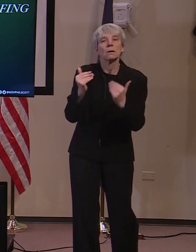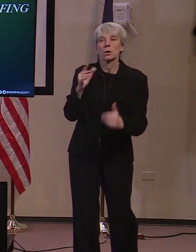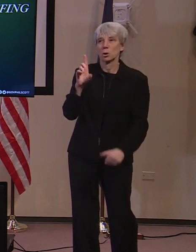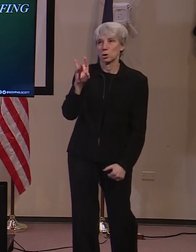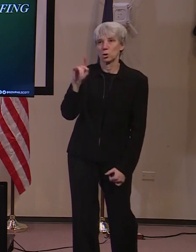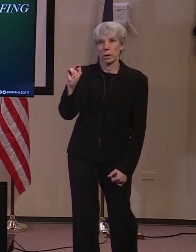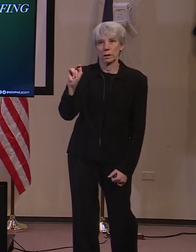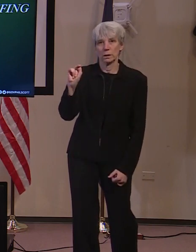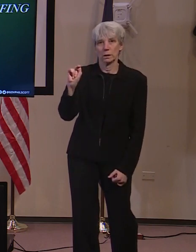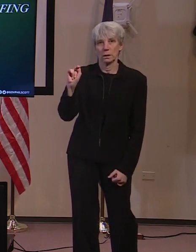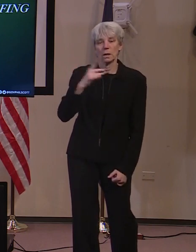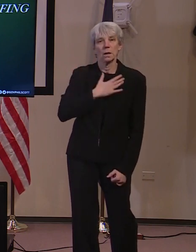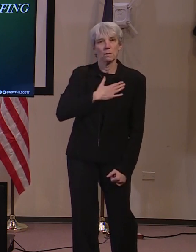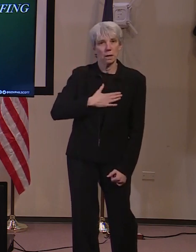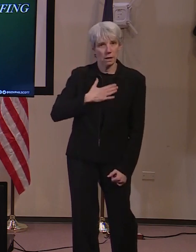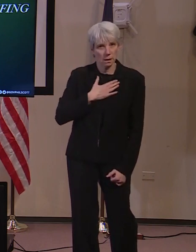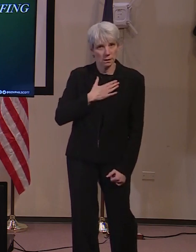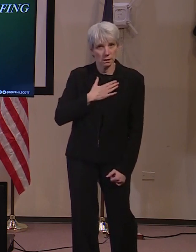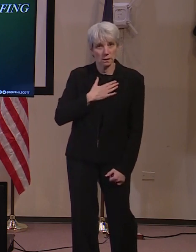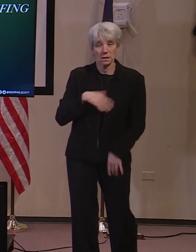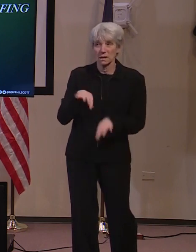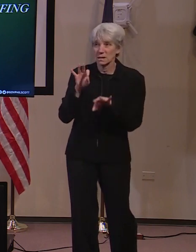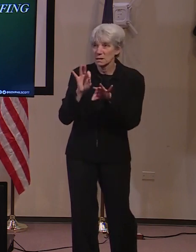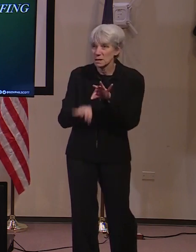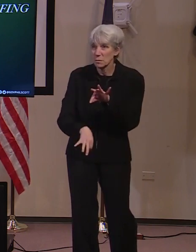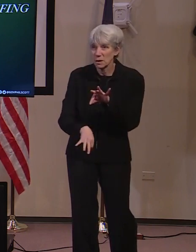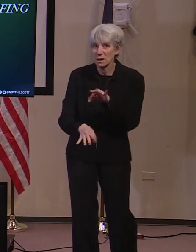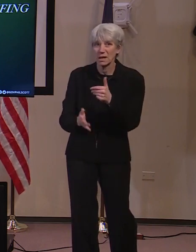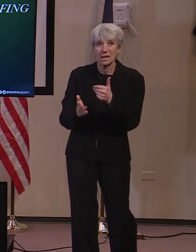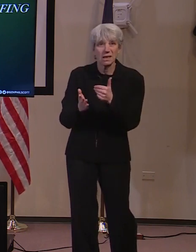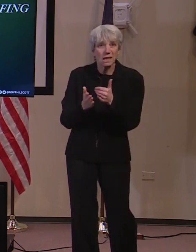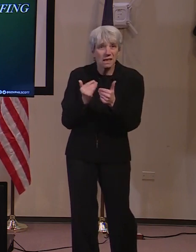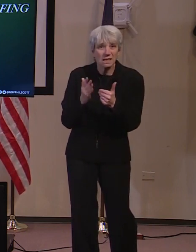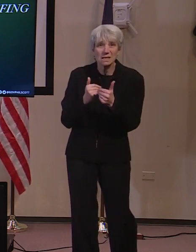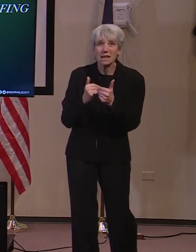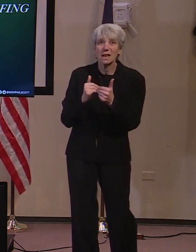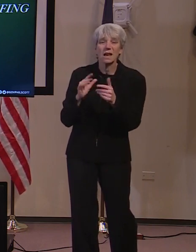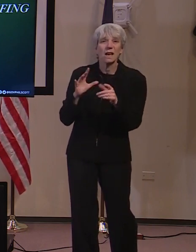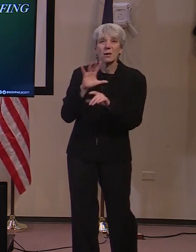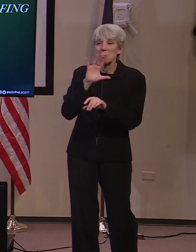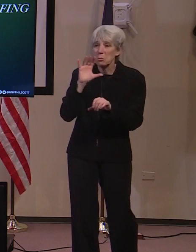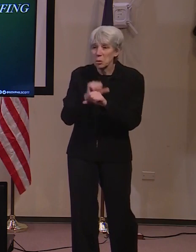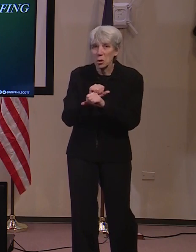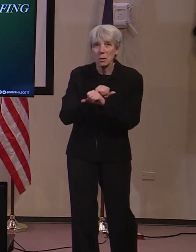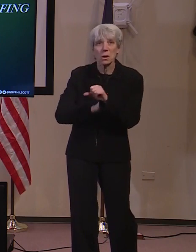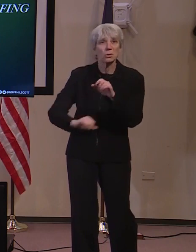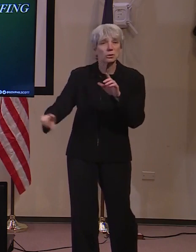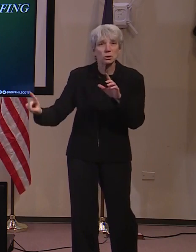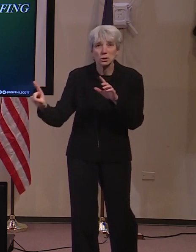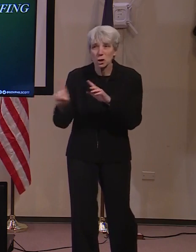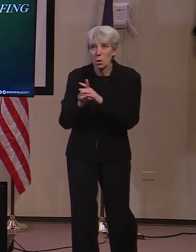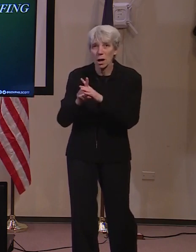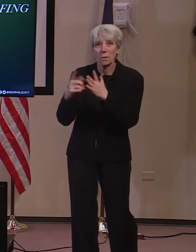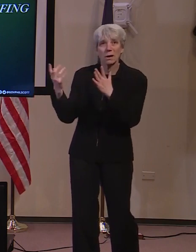is simple and easy in this state. It is the most effective tool to fight the